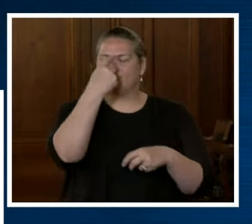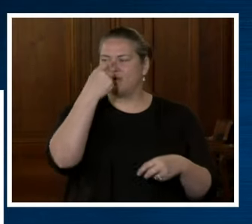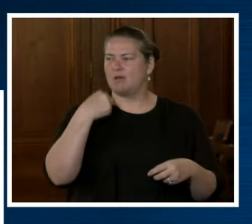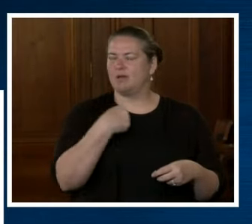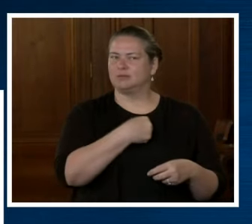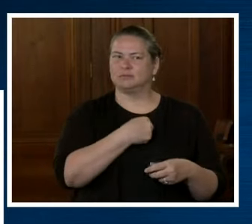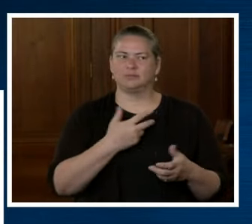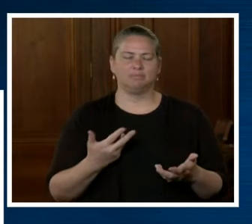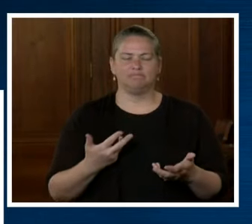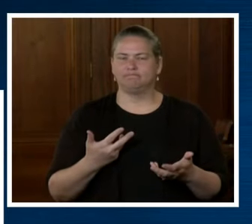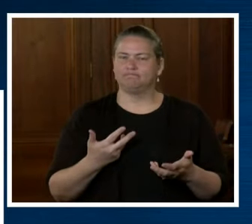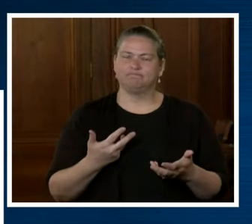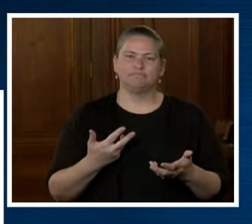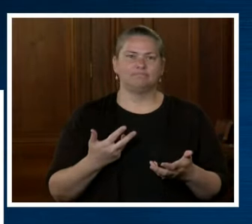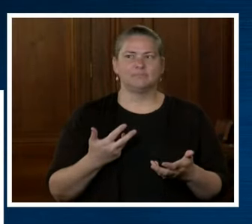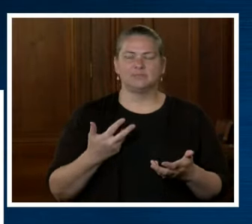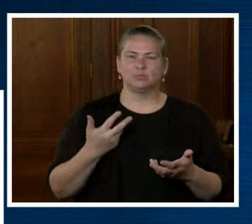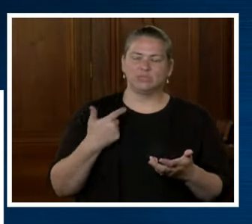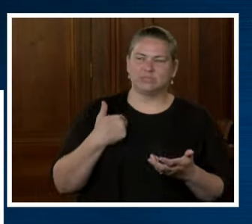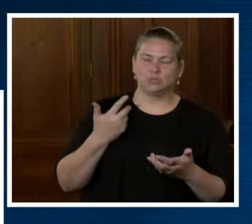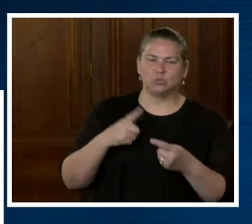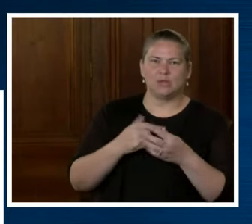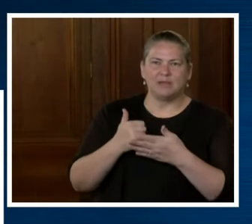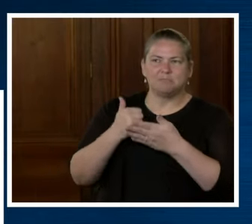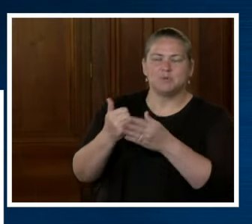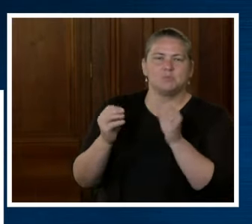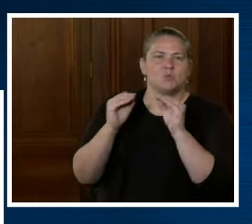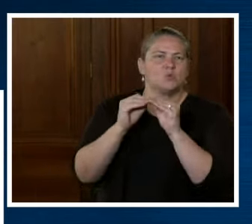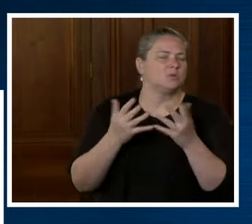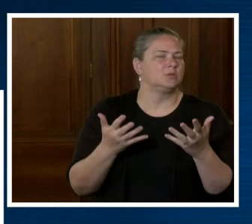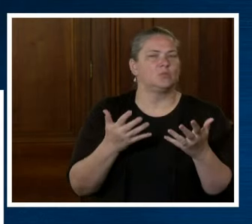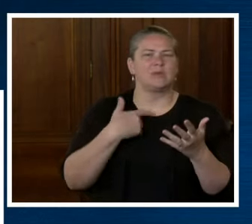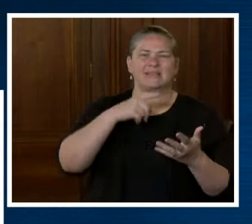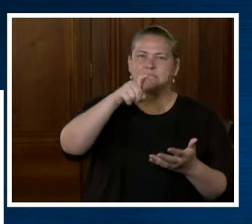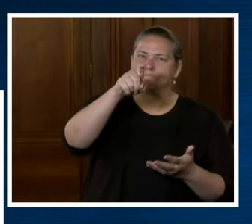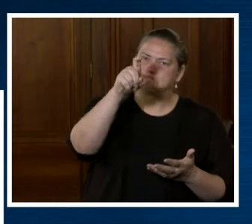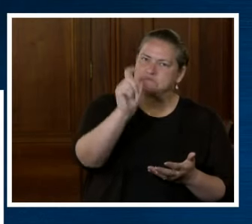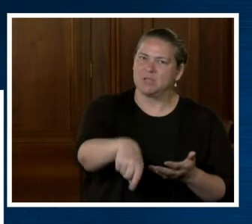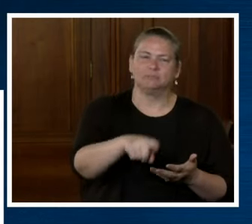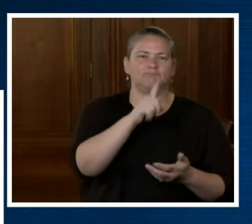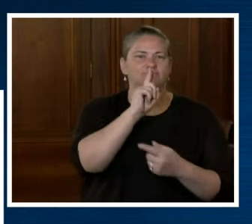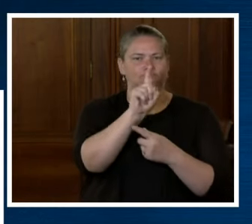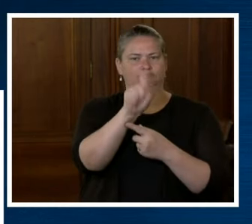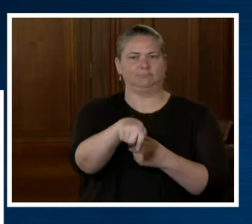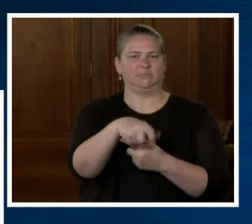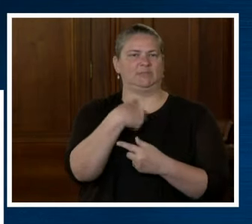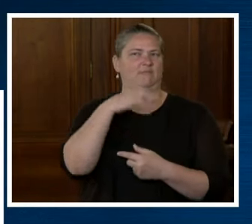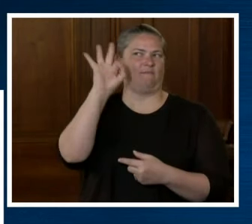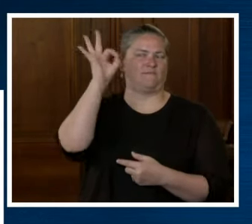HAVE BEEN CHALLENGED. THERE'S BEEN A COUPLE OF FEDERAL LAWSUITS. I THINK OUR ATTORNEY GENERAL HAS